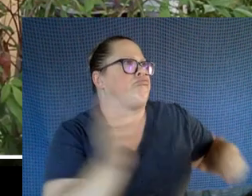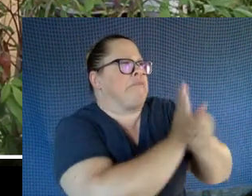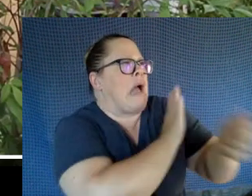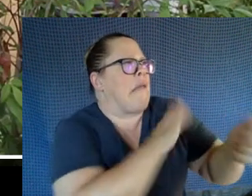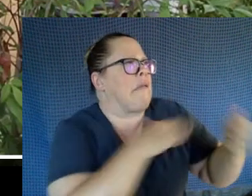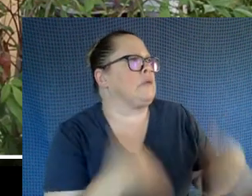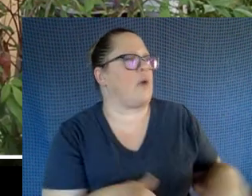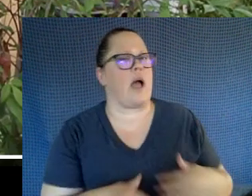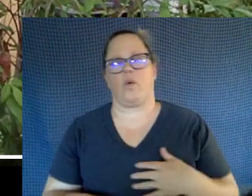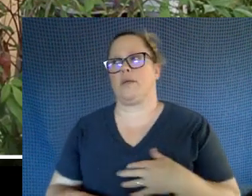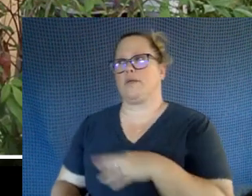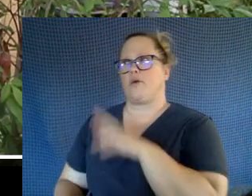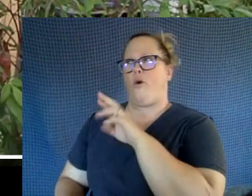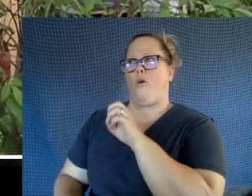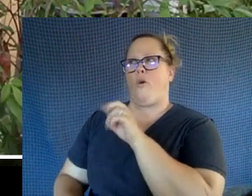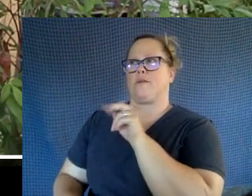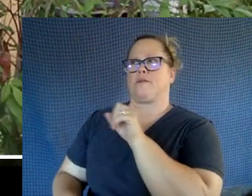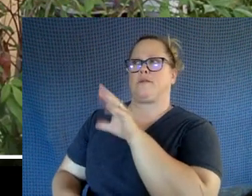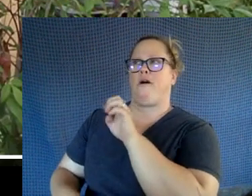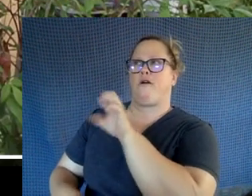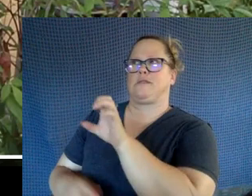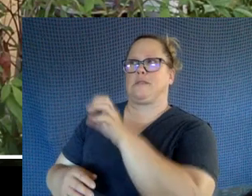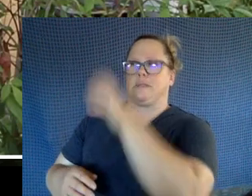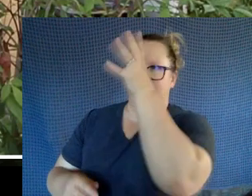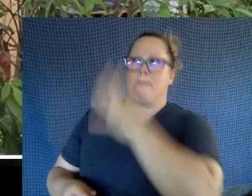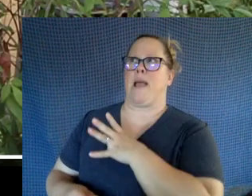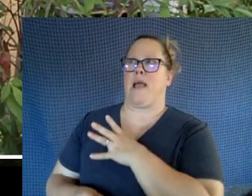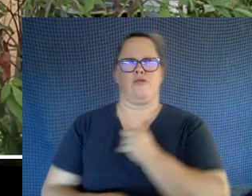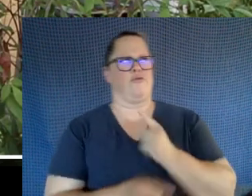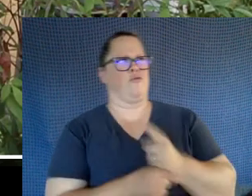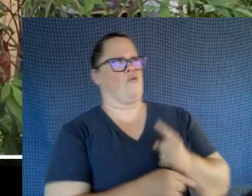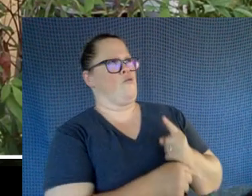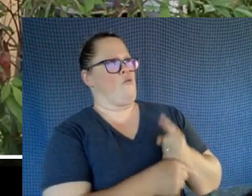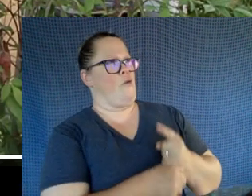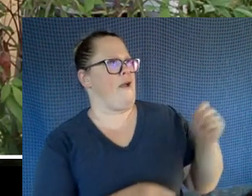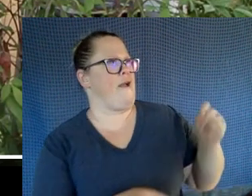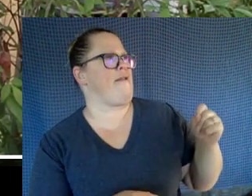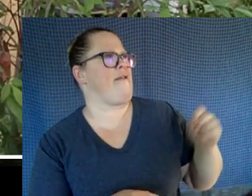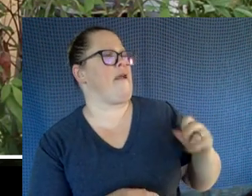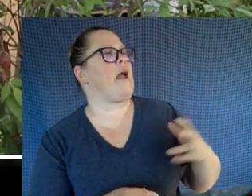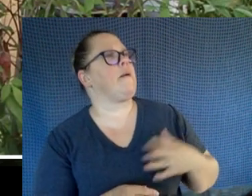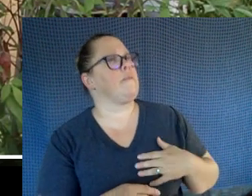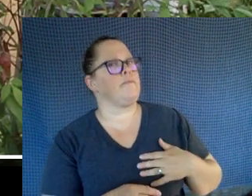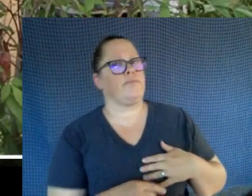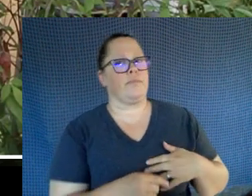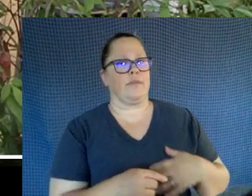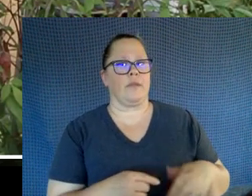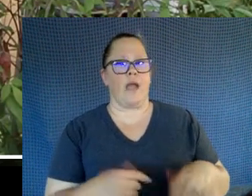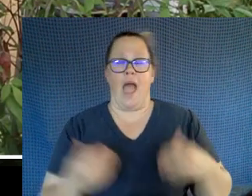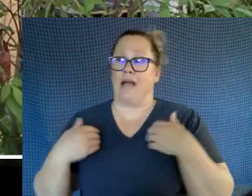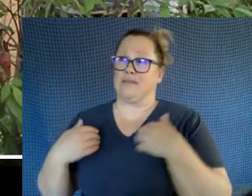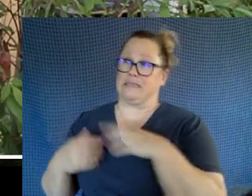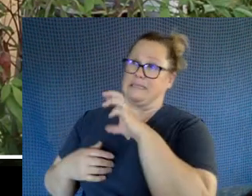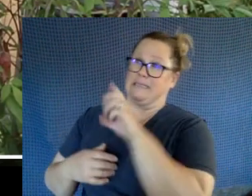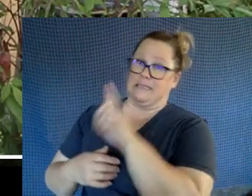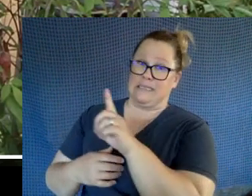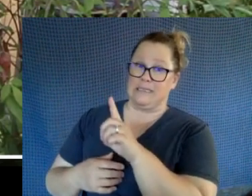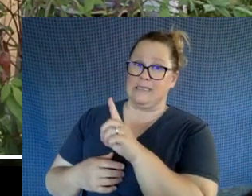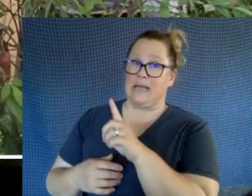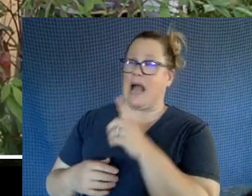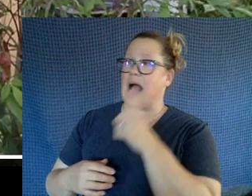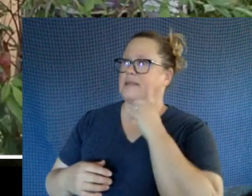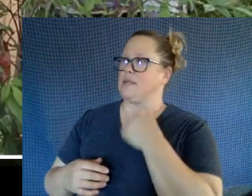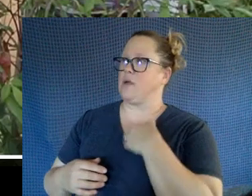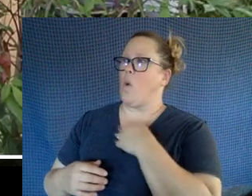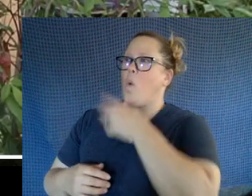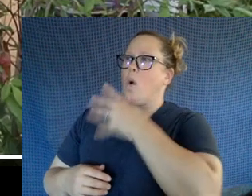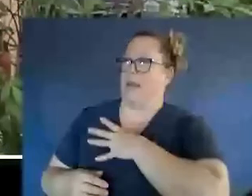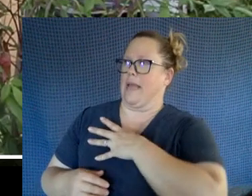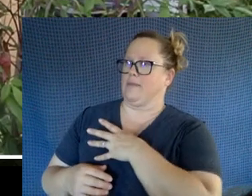cool about this book is it it comes with the CD and Mya Angelou is very famous